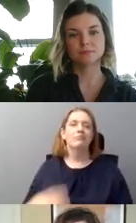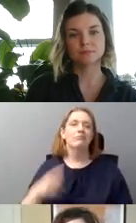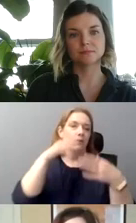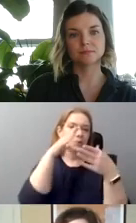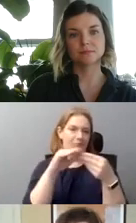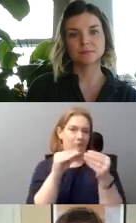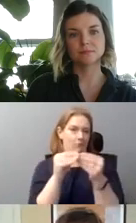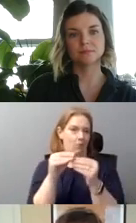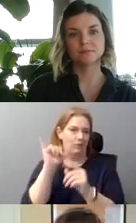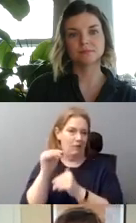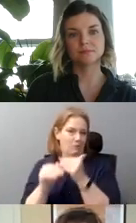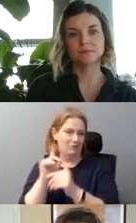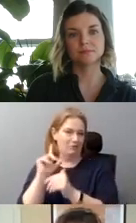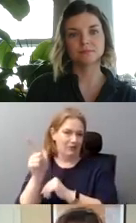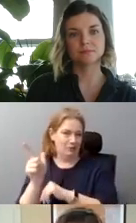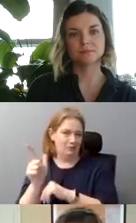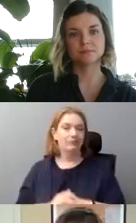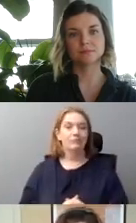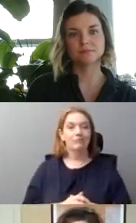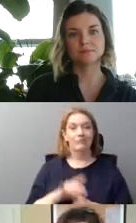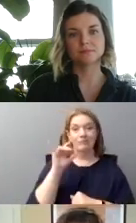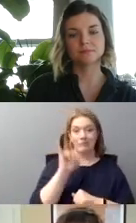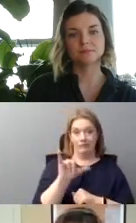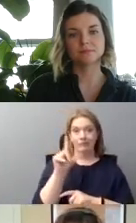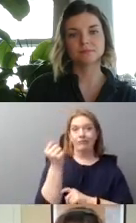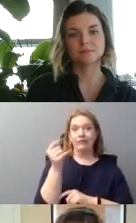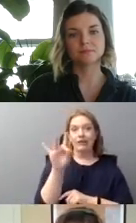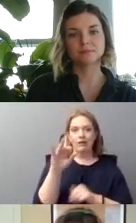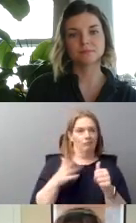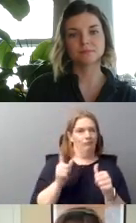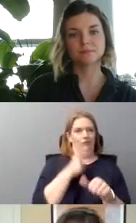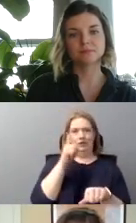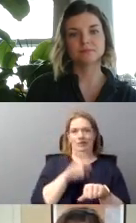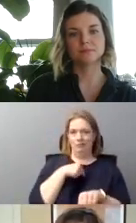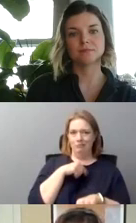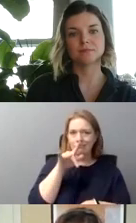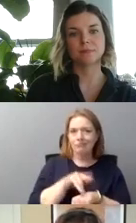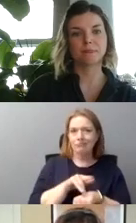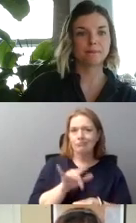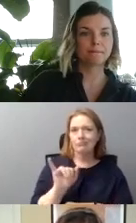Well that fall was my first excursion to the Ireland house. I must confess that traveling